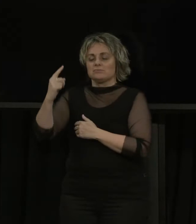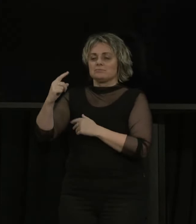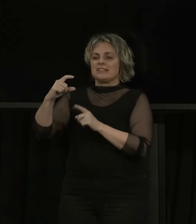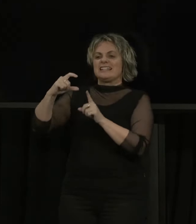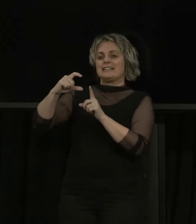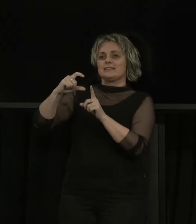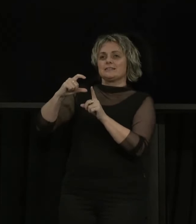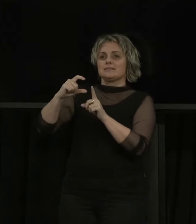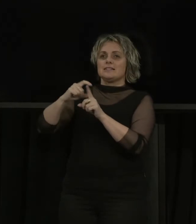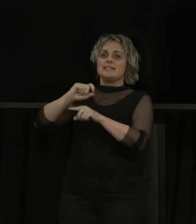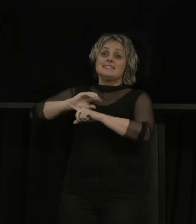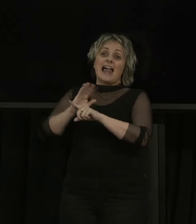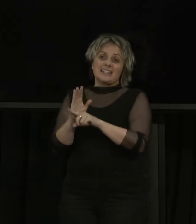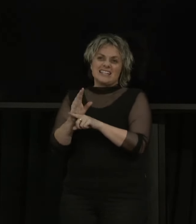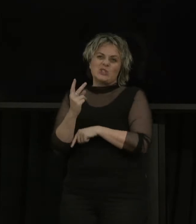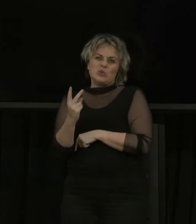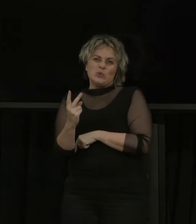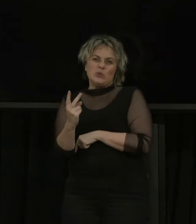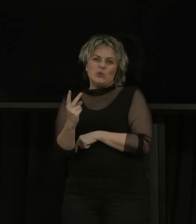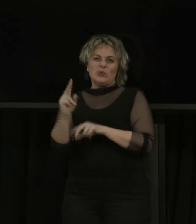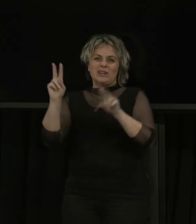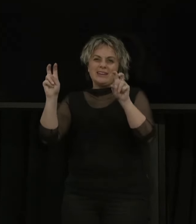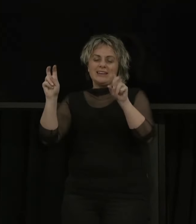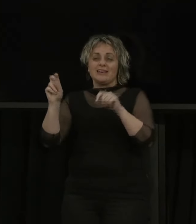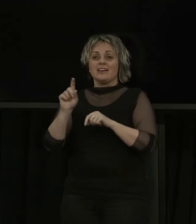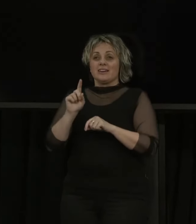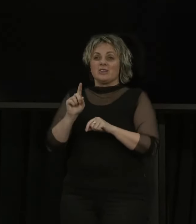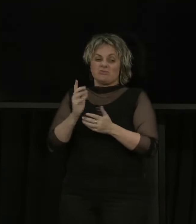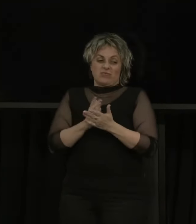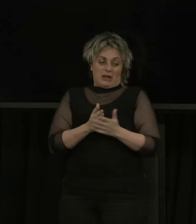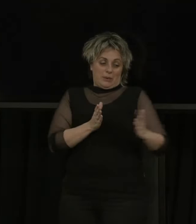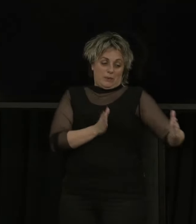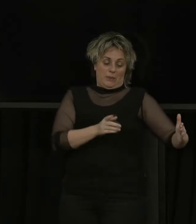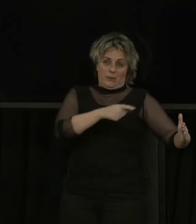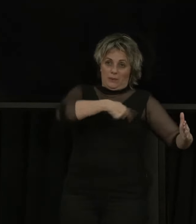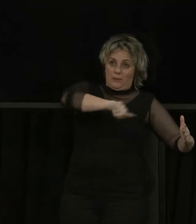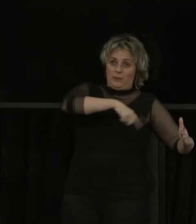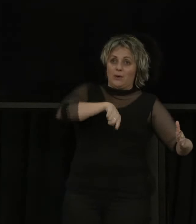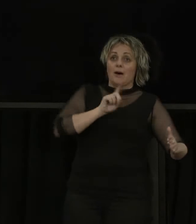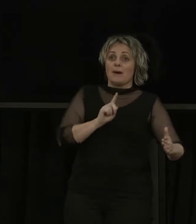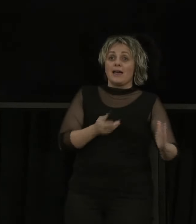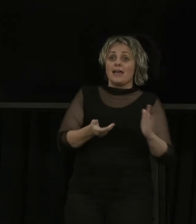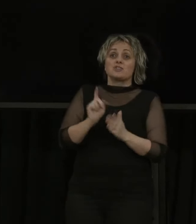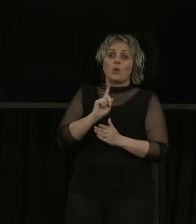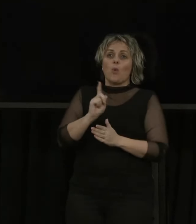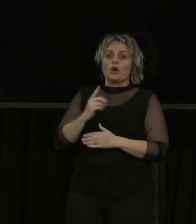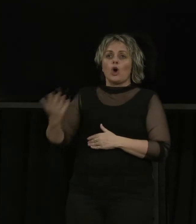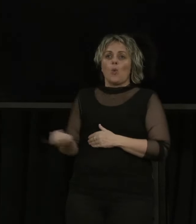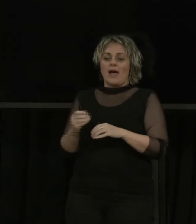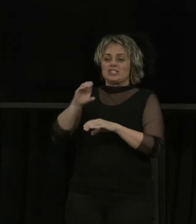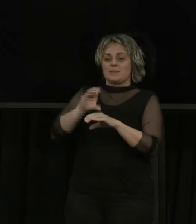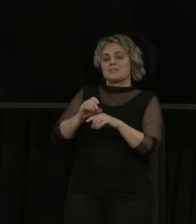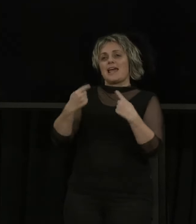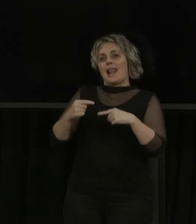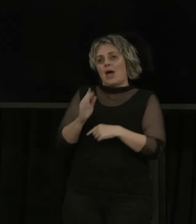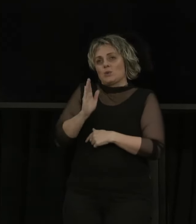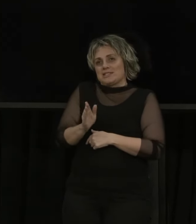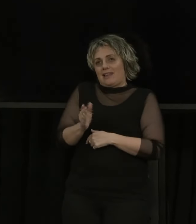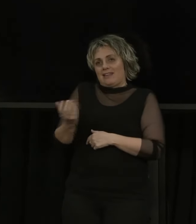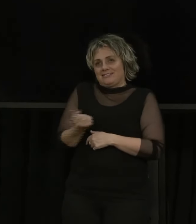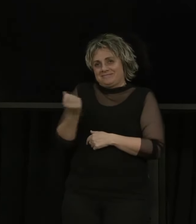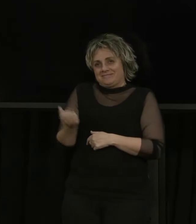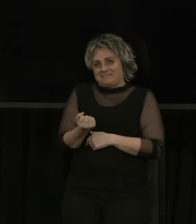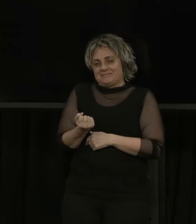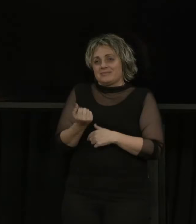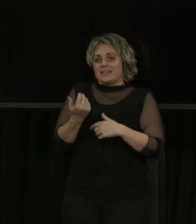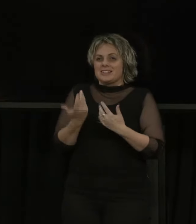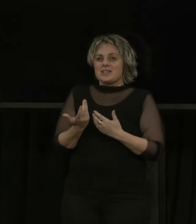they are Auckland slowly moving